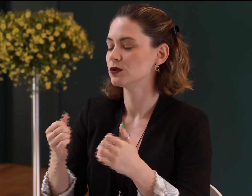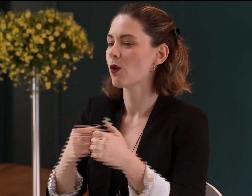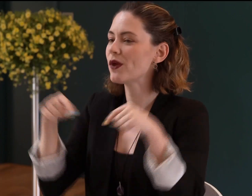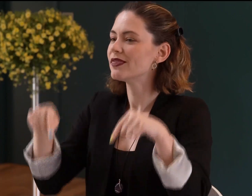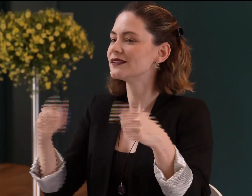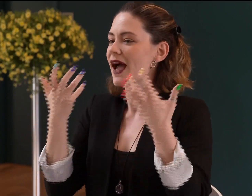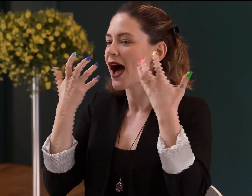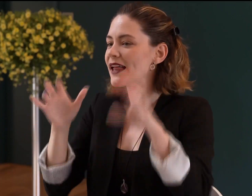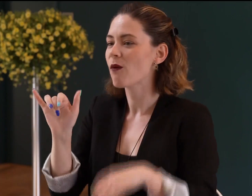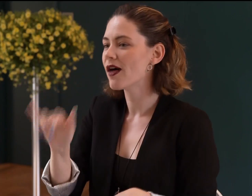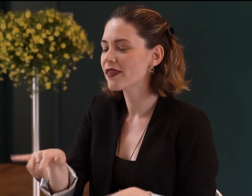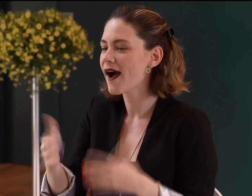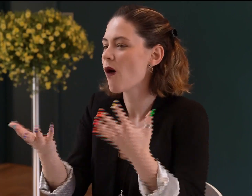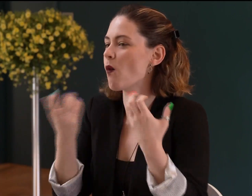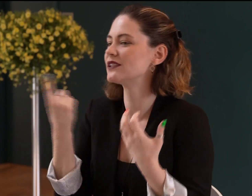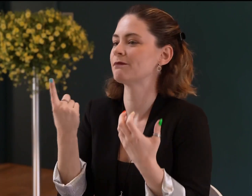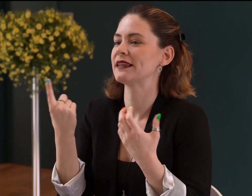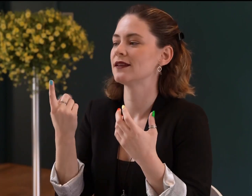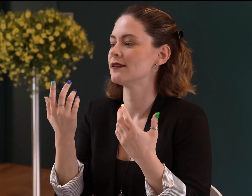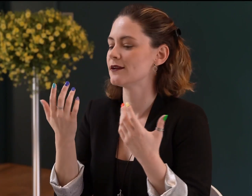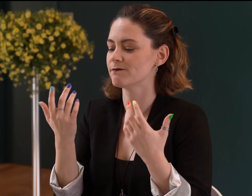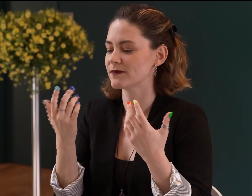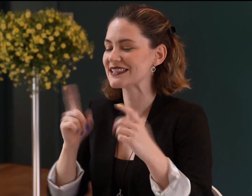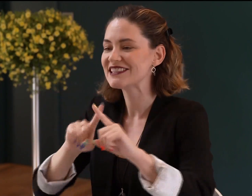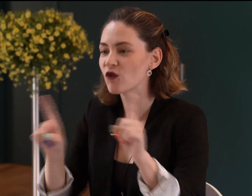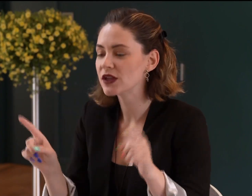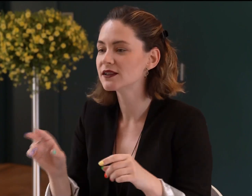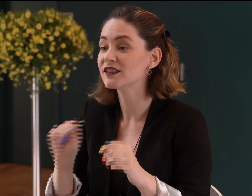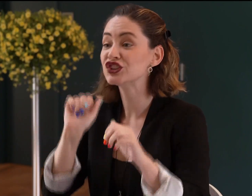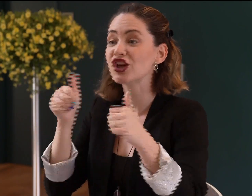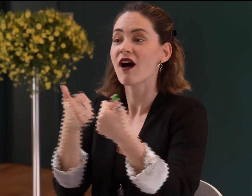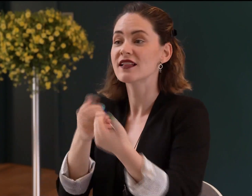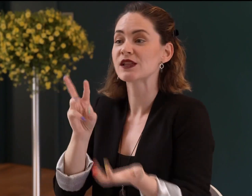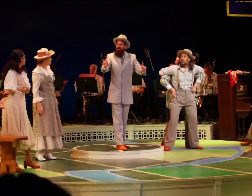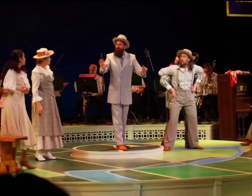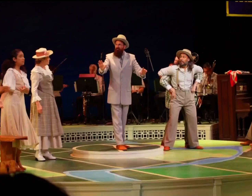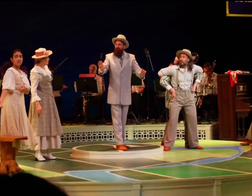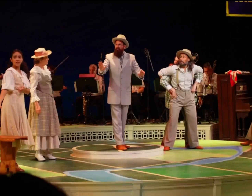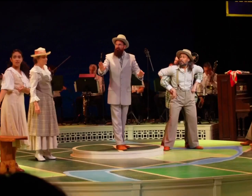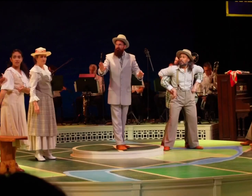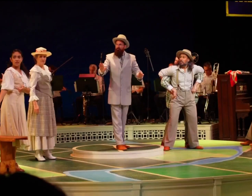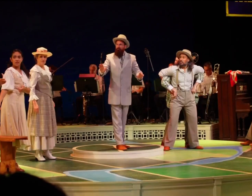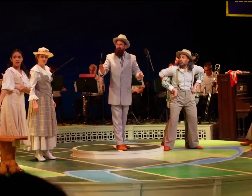And that's very commonly what you see in the world of theater. And with this, I wanted to do something different.